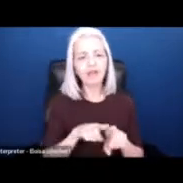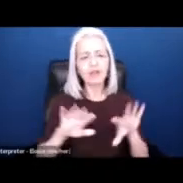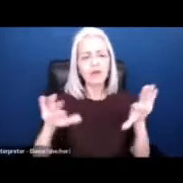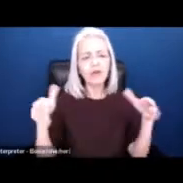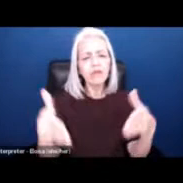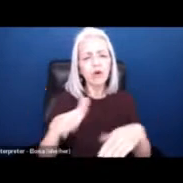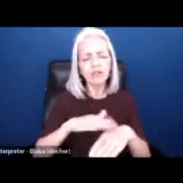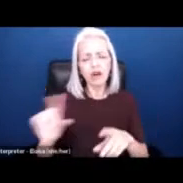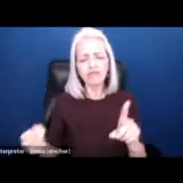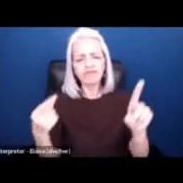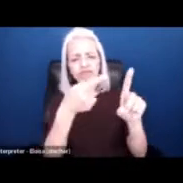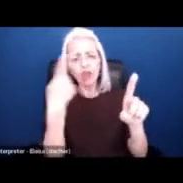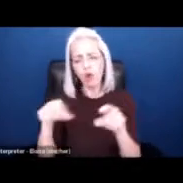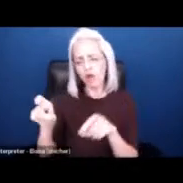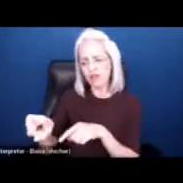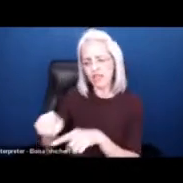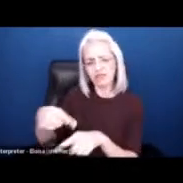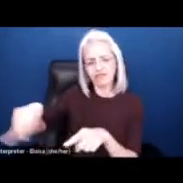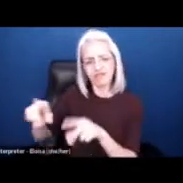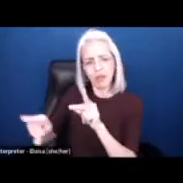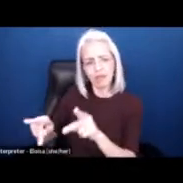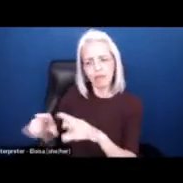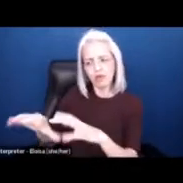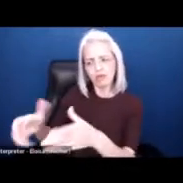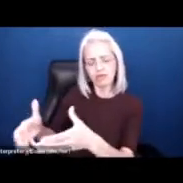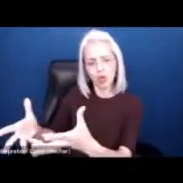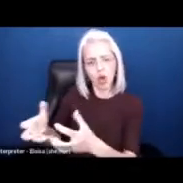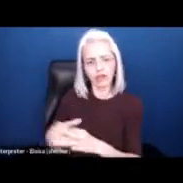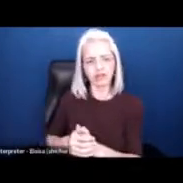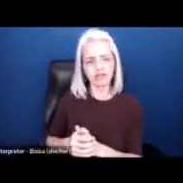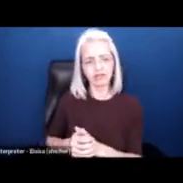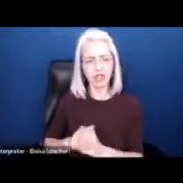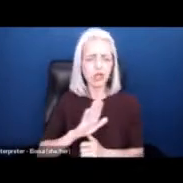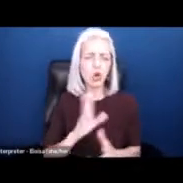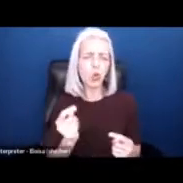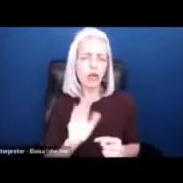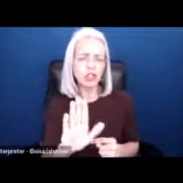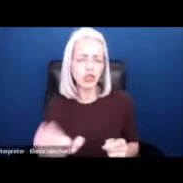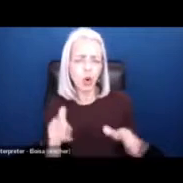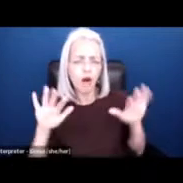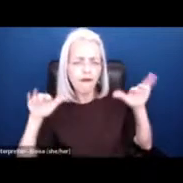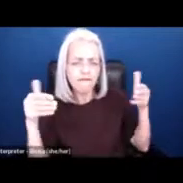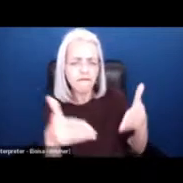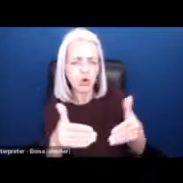what are those needs? What's your focus? And what's your direction? What what do you hope